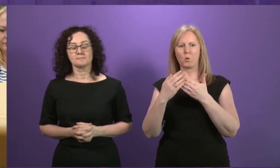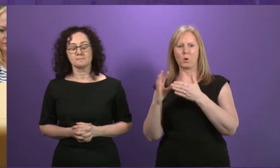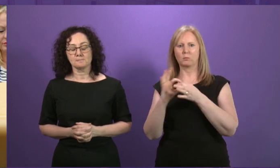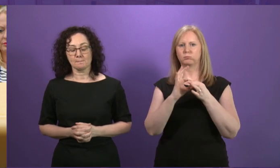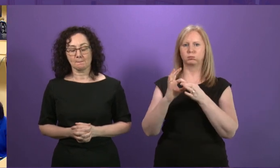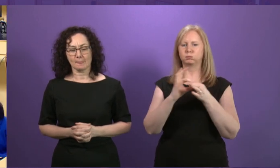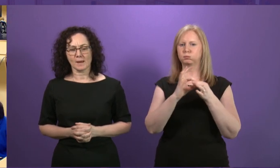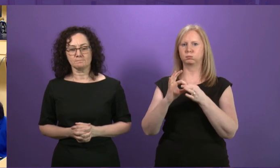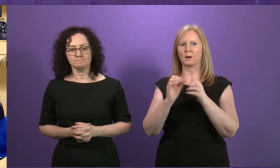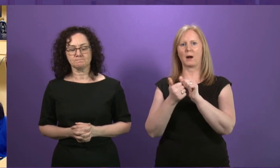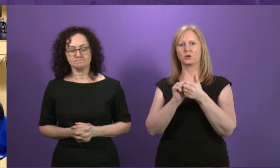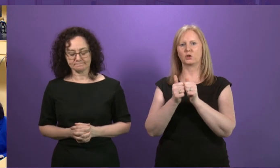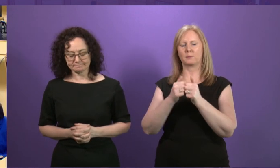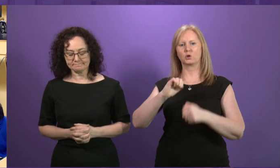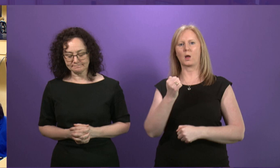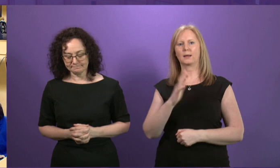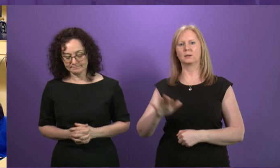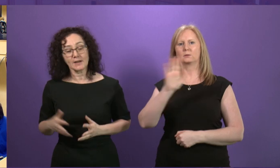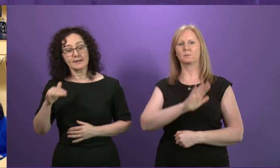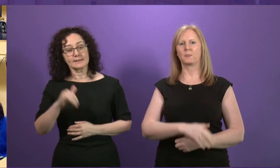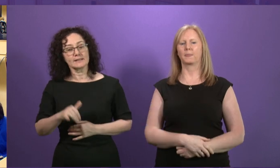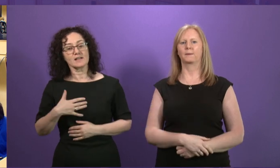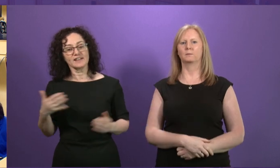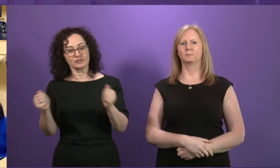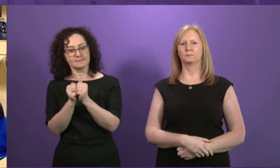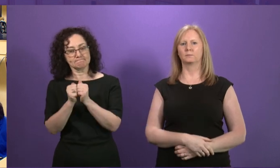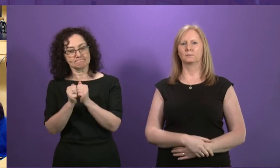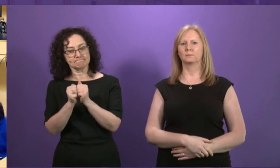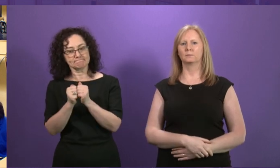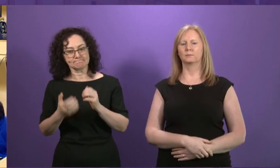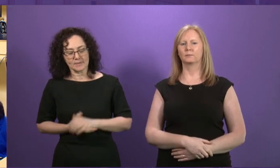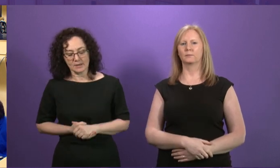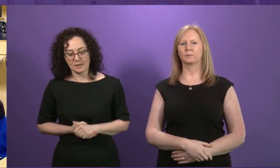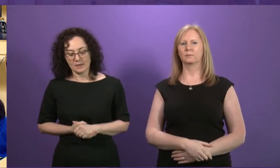The First Minister: Yes, I agree. The Scottish Government expects